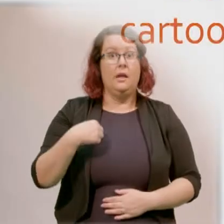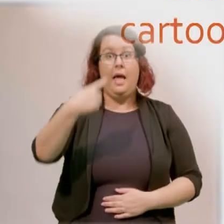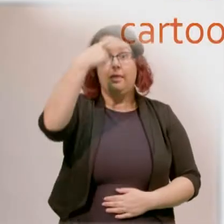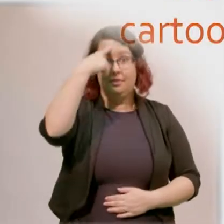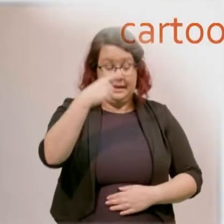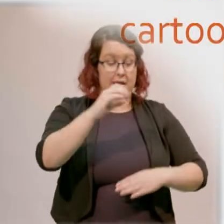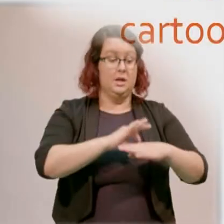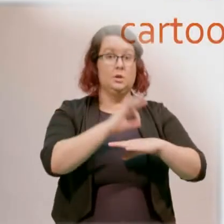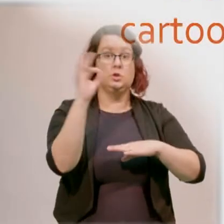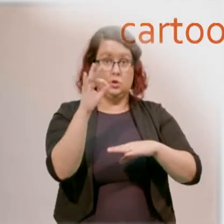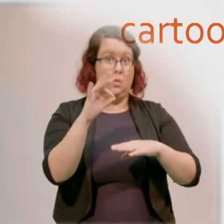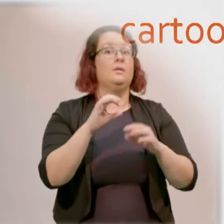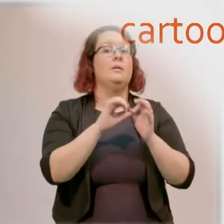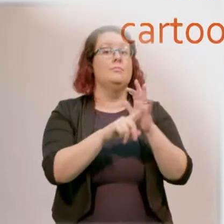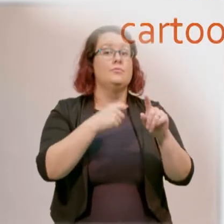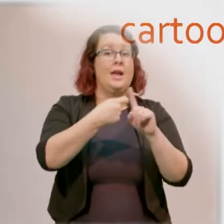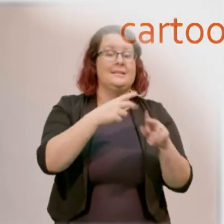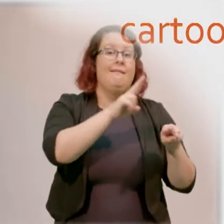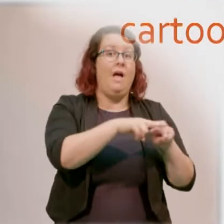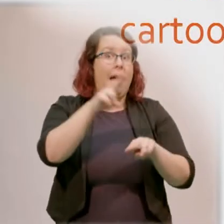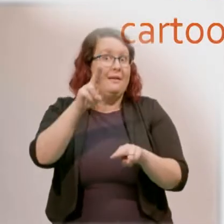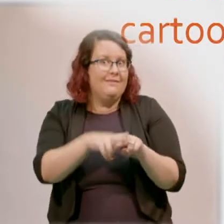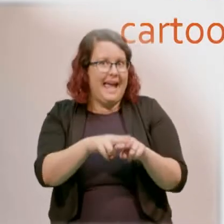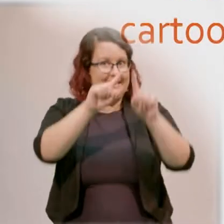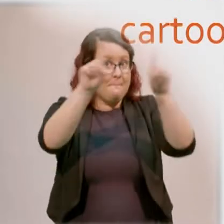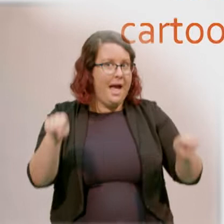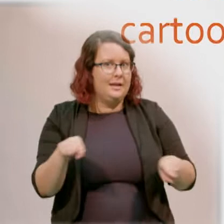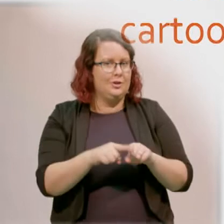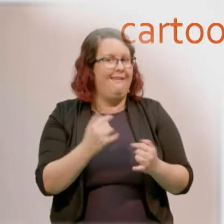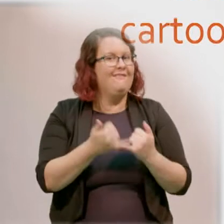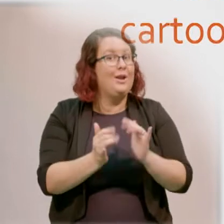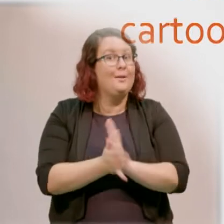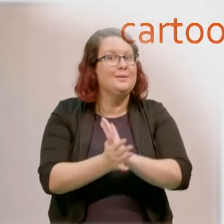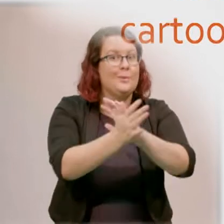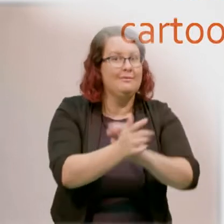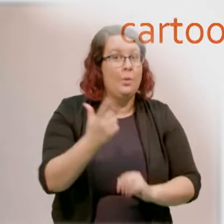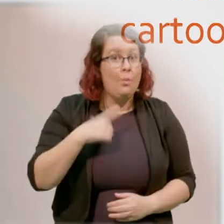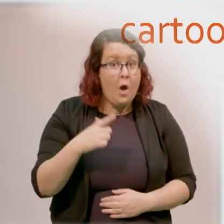I think the Dawn Breaks Fibre Flakes packaging is very persuasive,